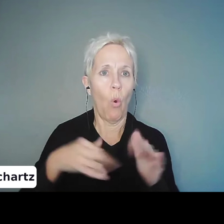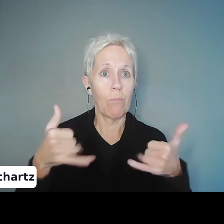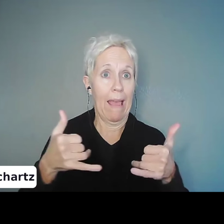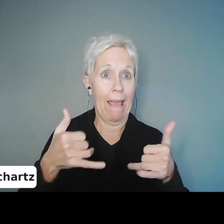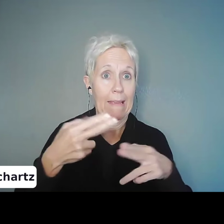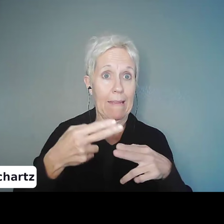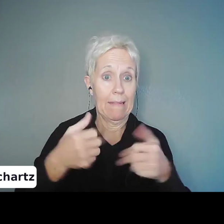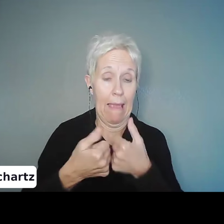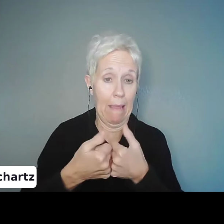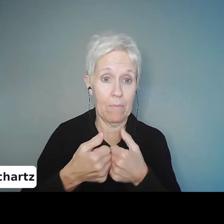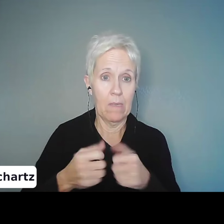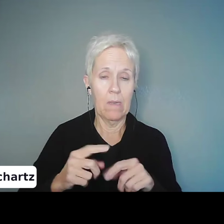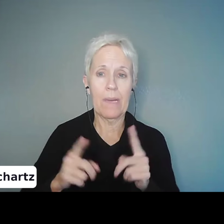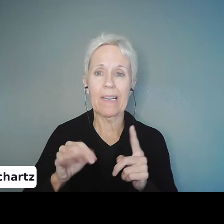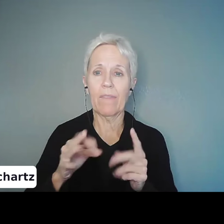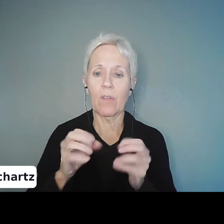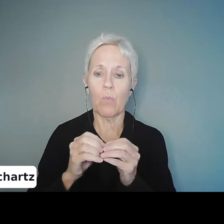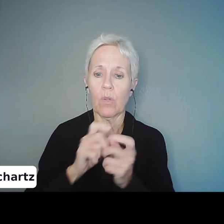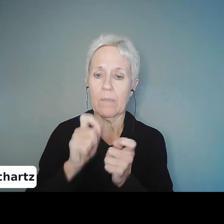It is just kind of a simple dies chucker.